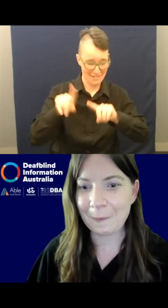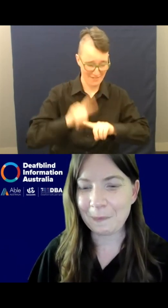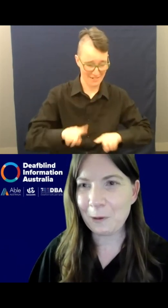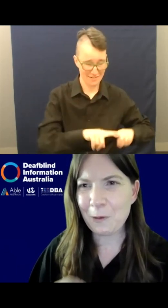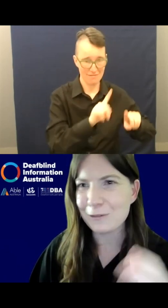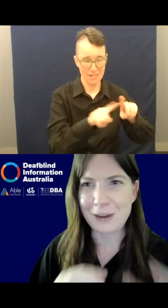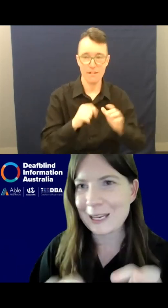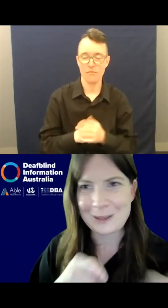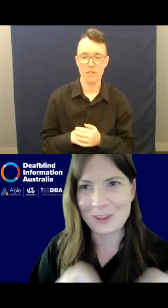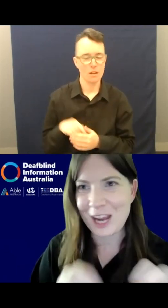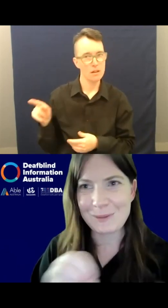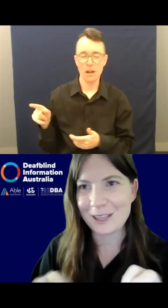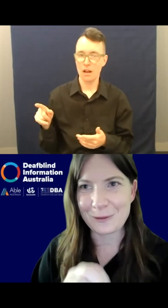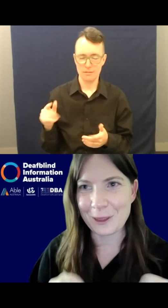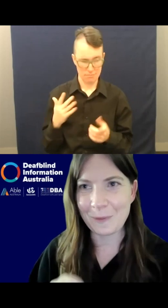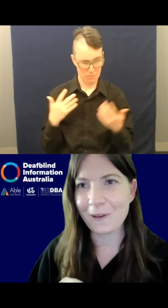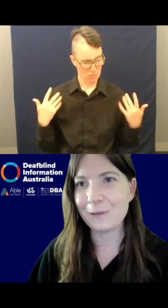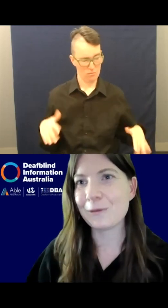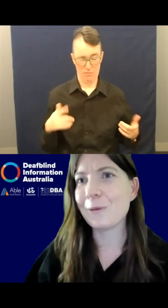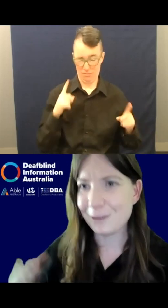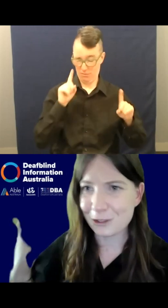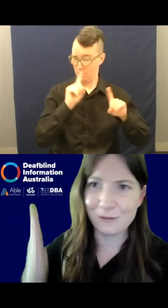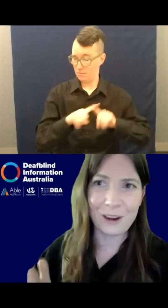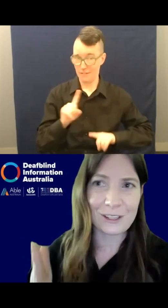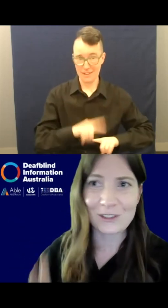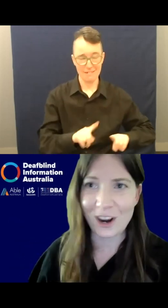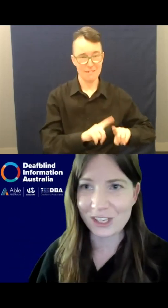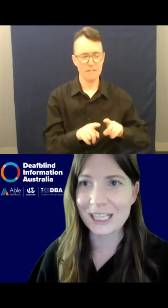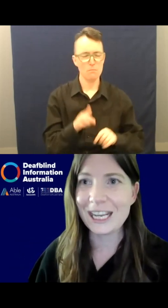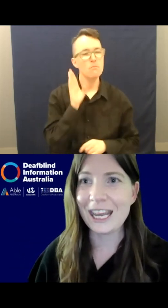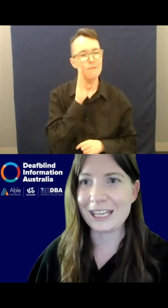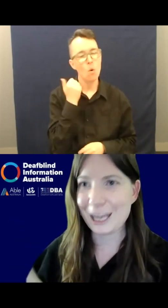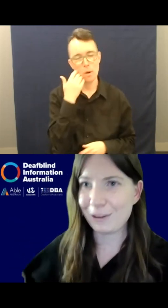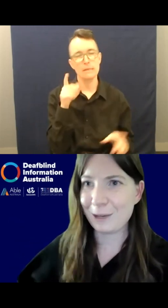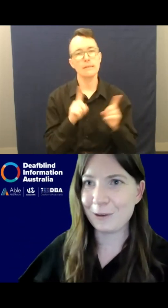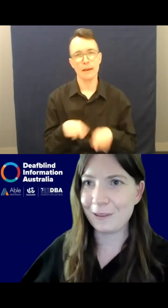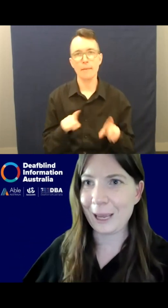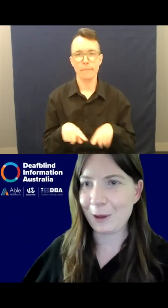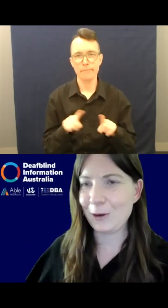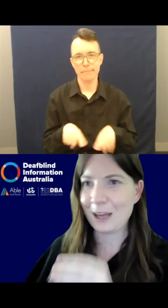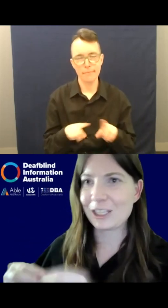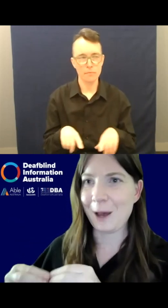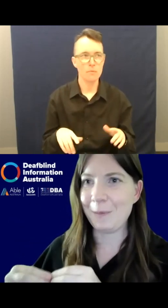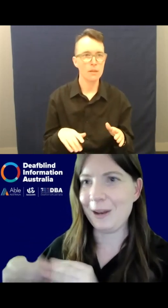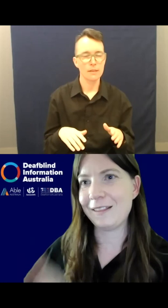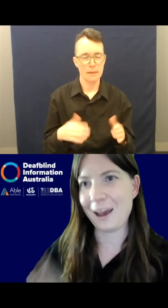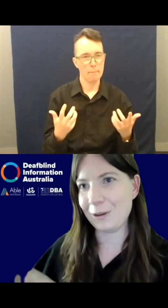all these random shaped things were in the box. It was usually always very structured and everything was the same and you match them up and that's how it goes.